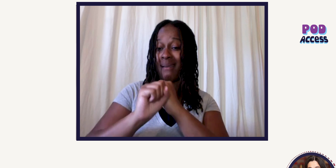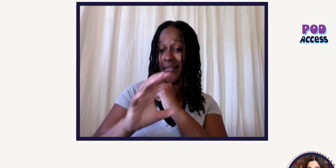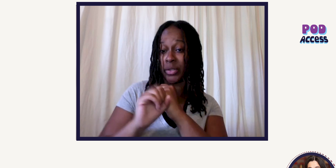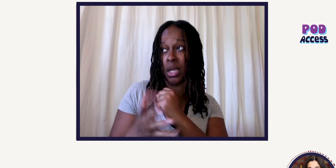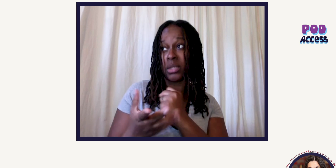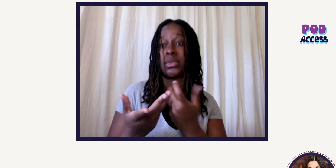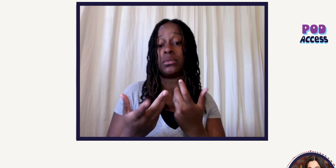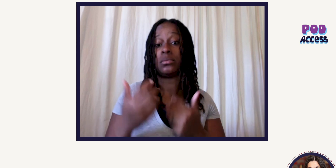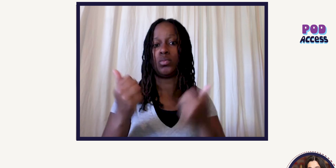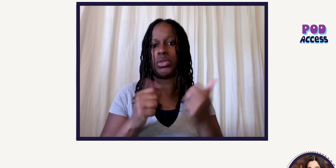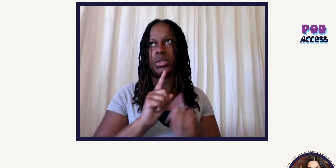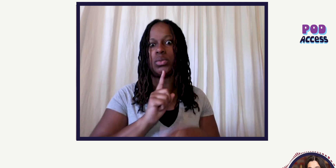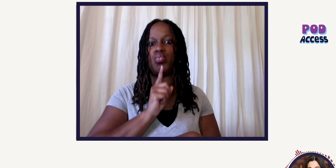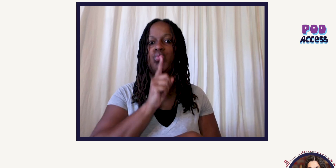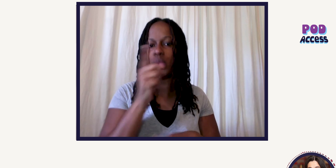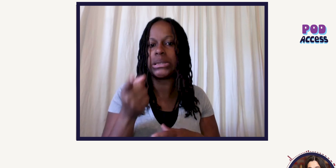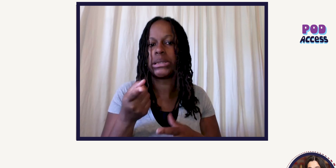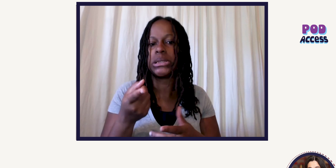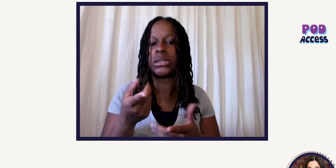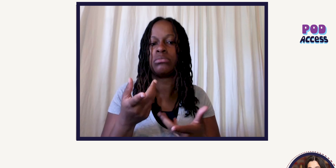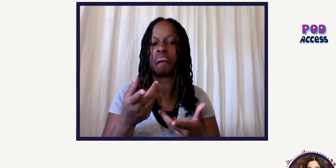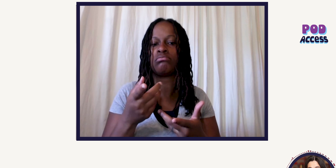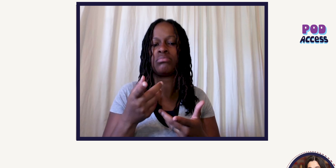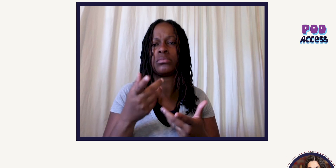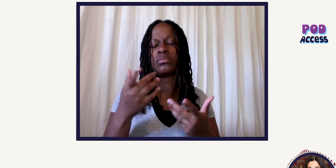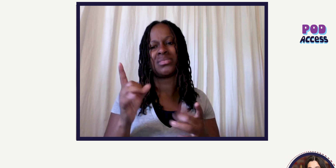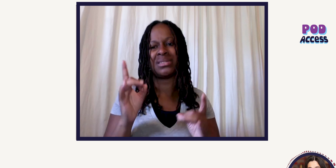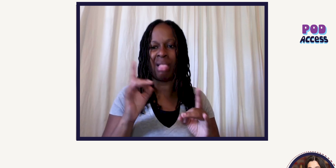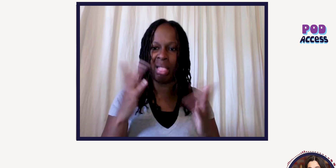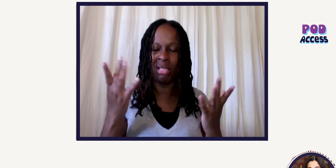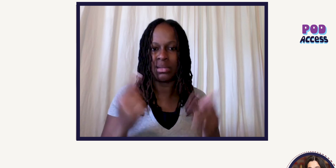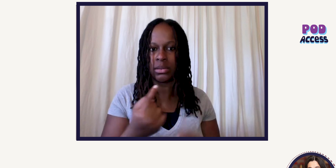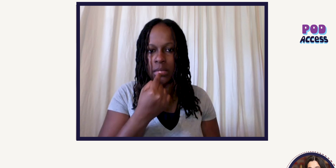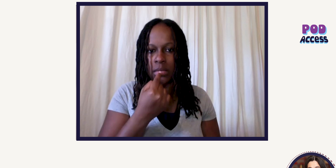because then you don't have say over that part of the listener experience.